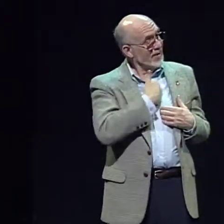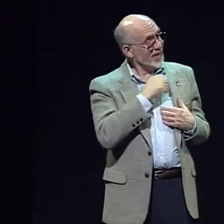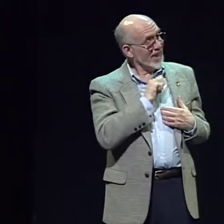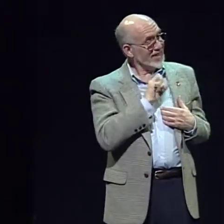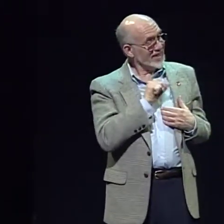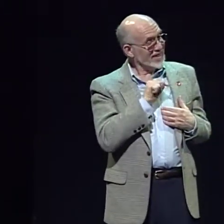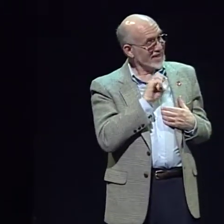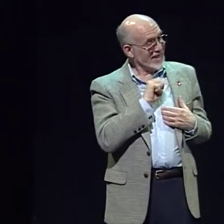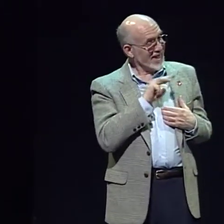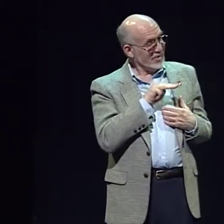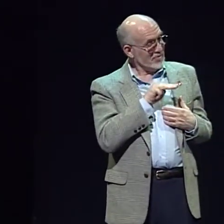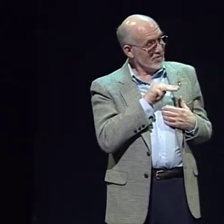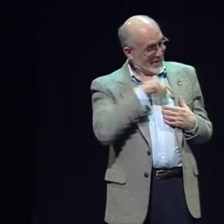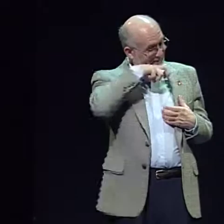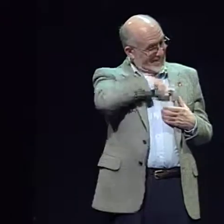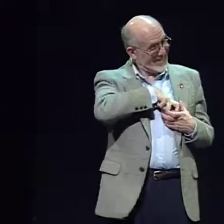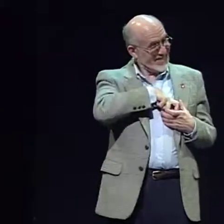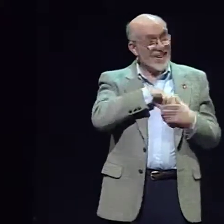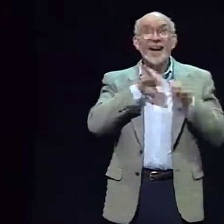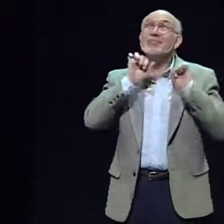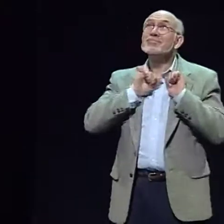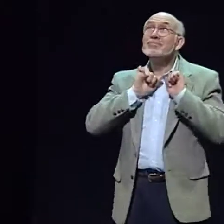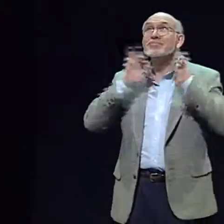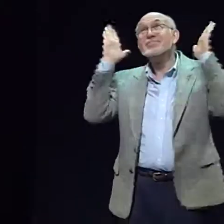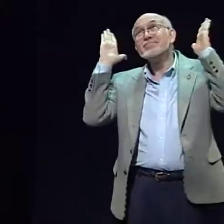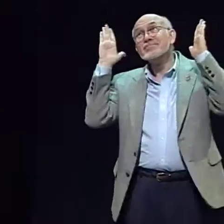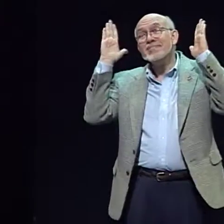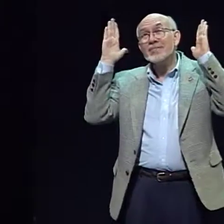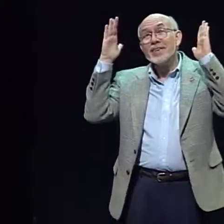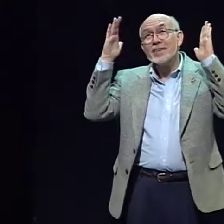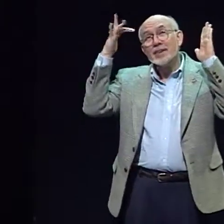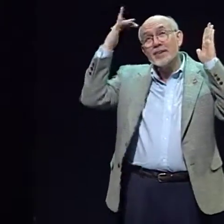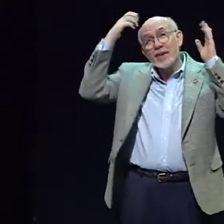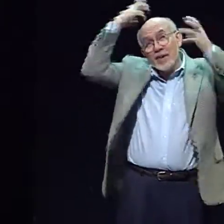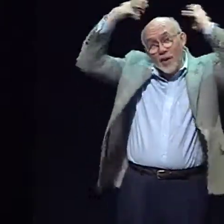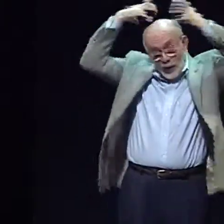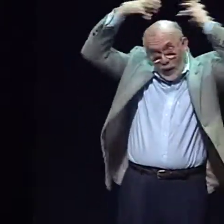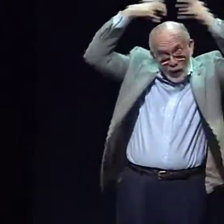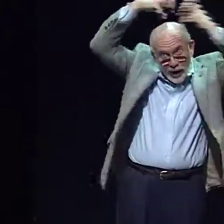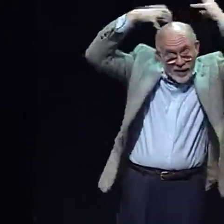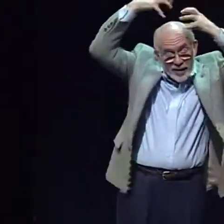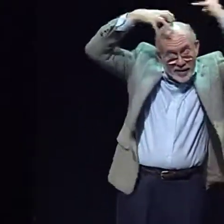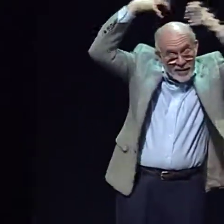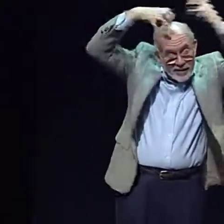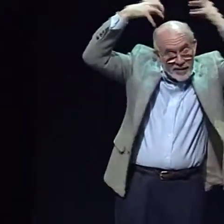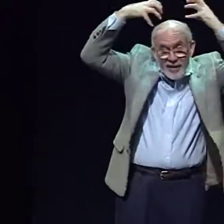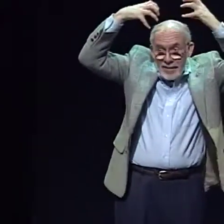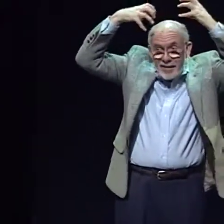I MUST ADMIT THAT MY INNER CHILD SITS THERE AS A YOUNGSTER.